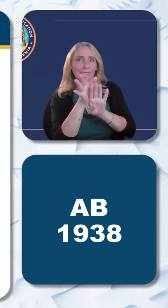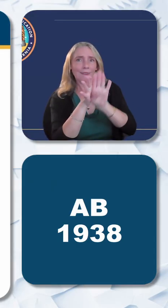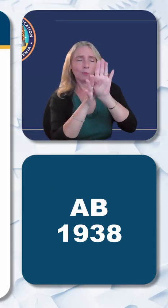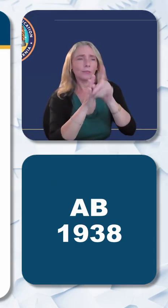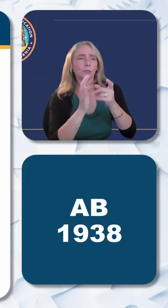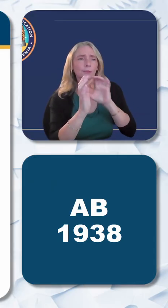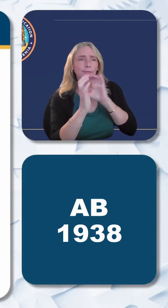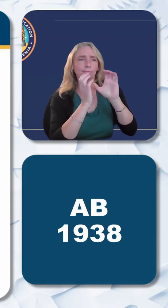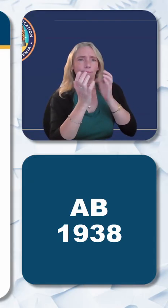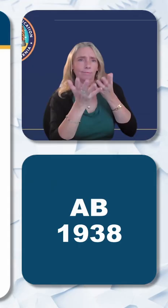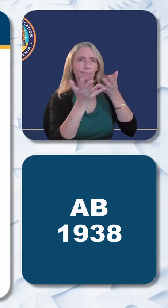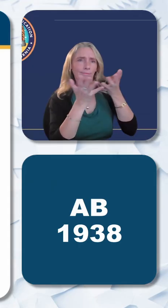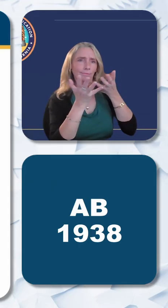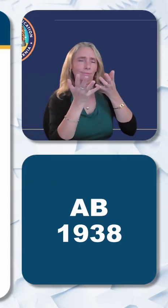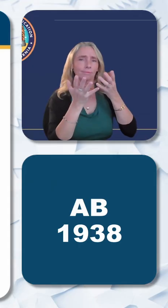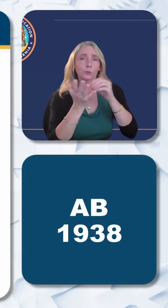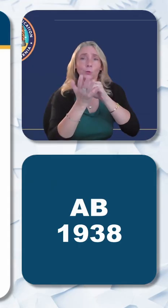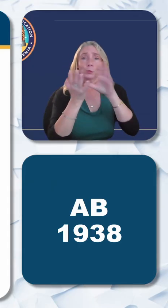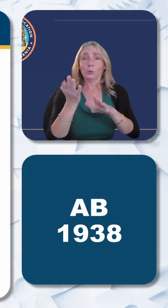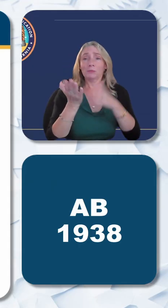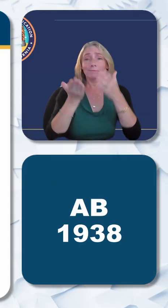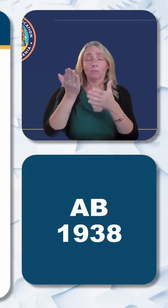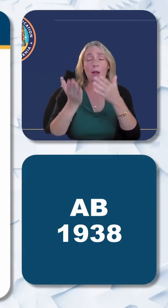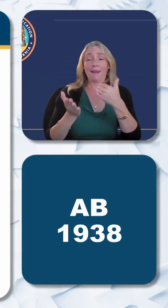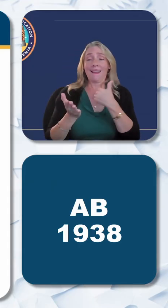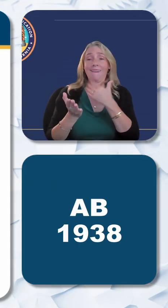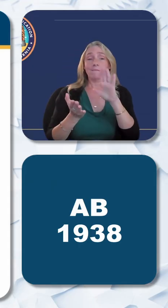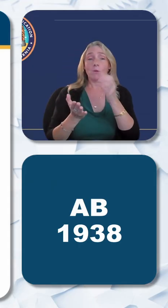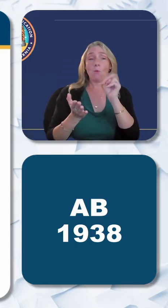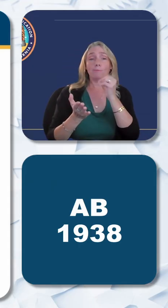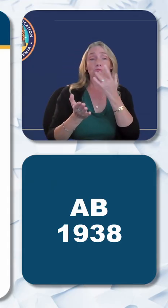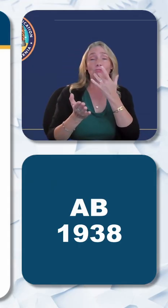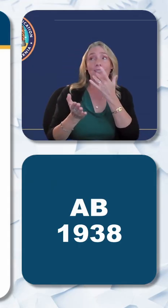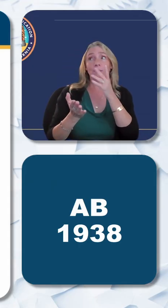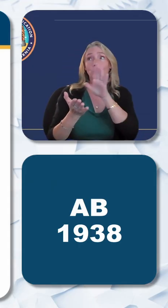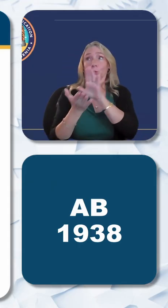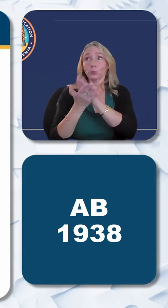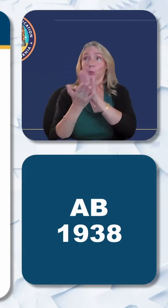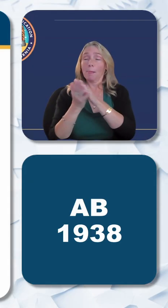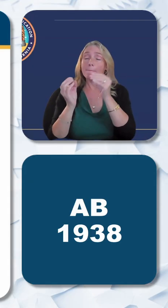We need to have that home perspective of what the parents are seeing with that child at home.